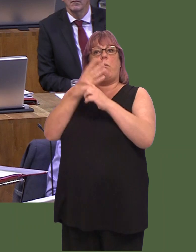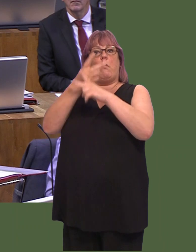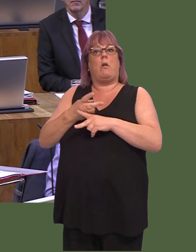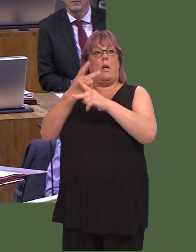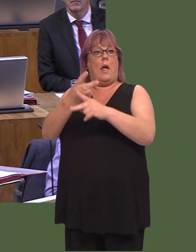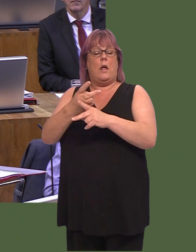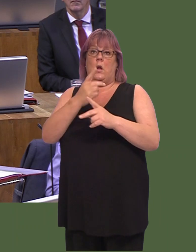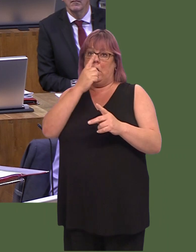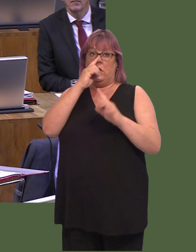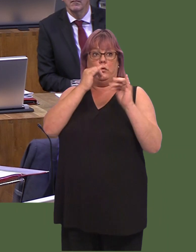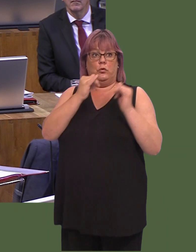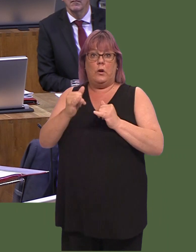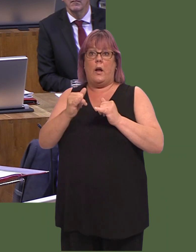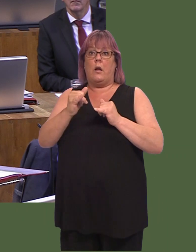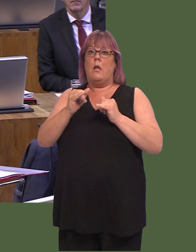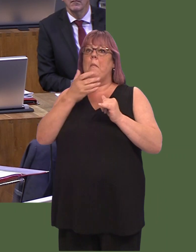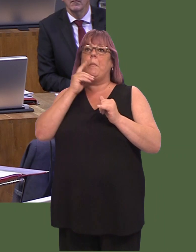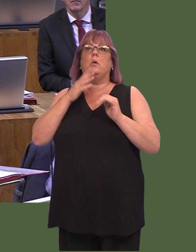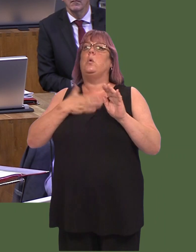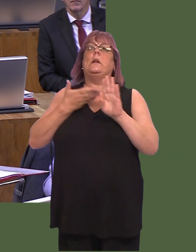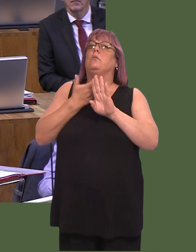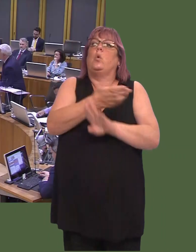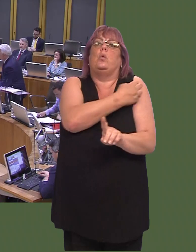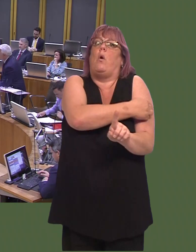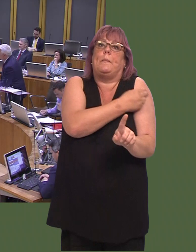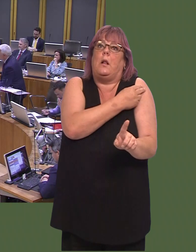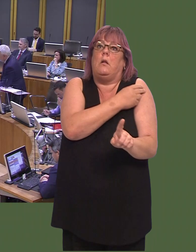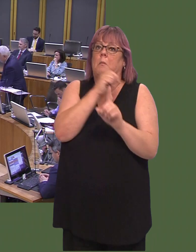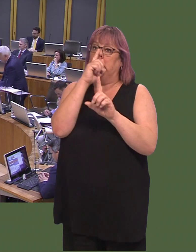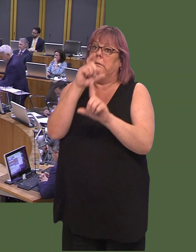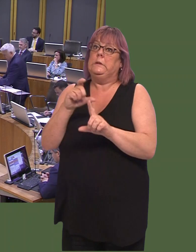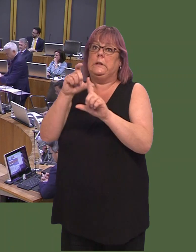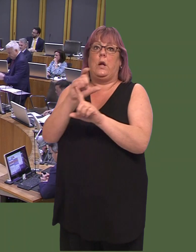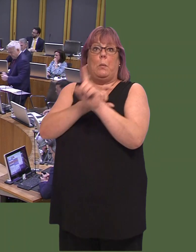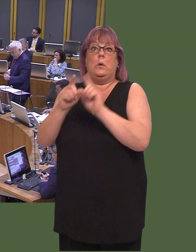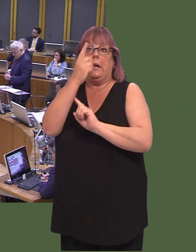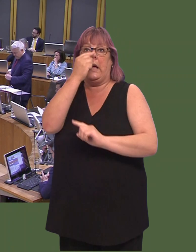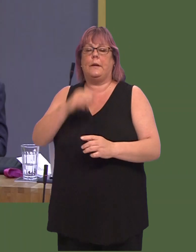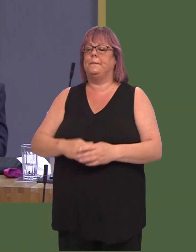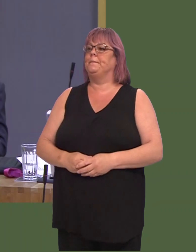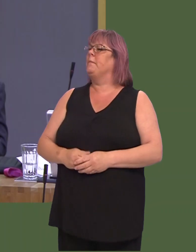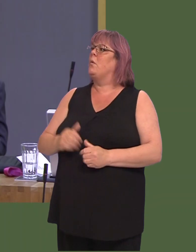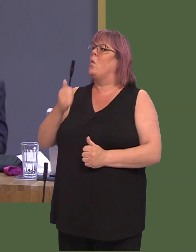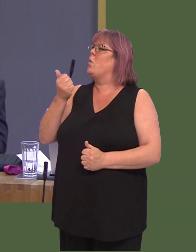they are able to provide the care that people need to avoid them going into hospital in the first place. Leanne Wood AM: It's not happening quick enough, First Minister, and that's why we've advocated